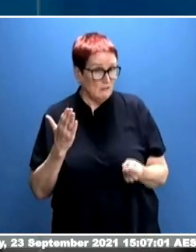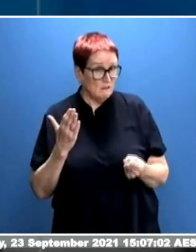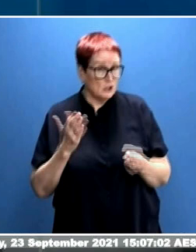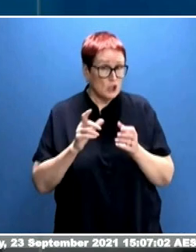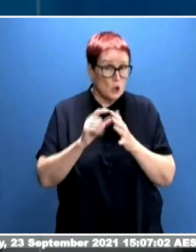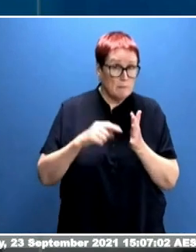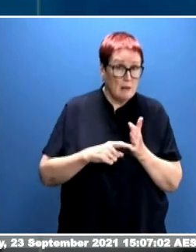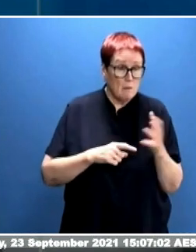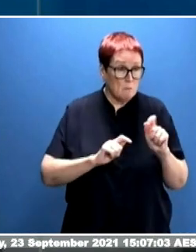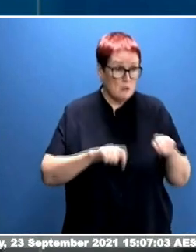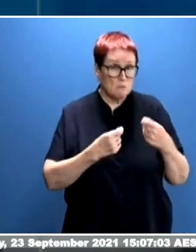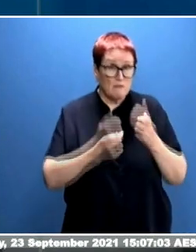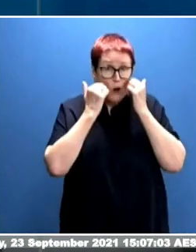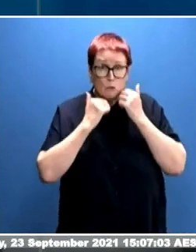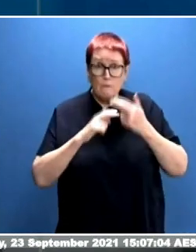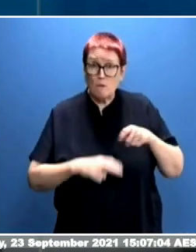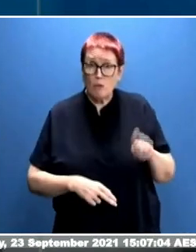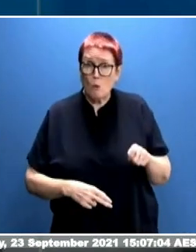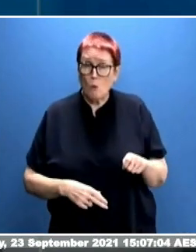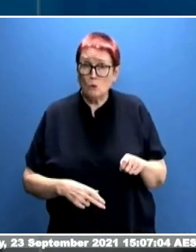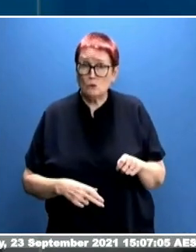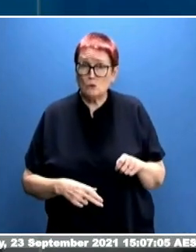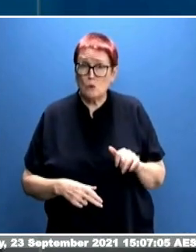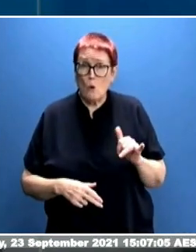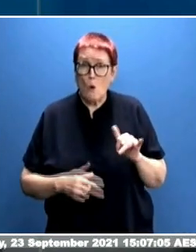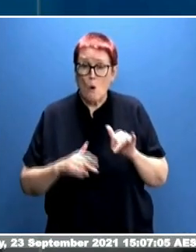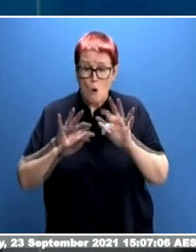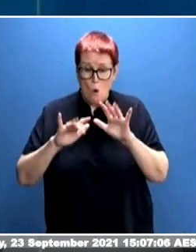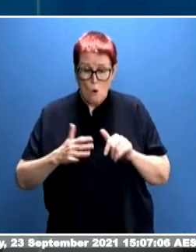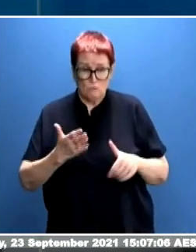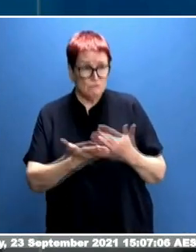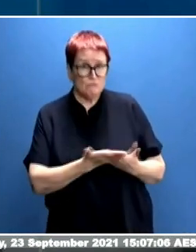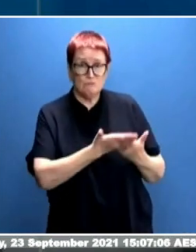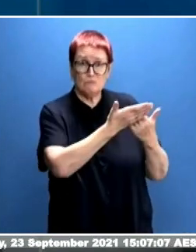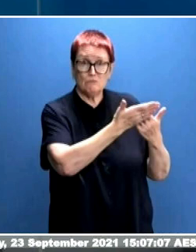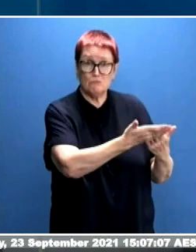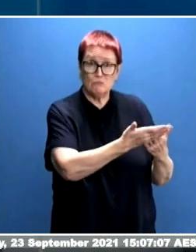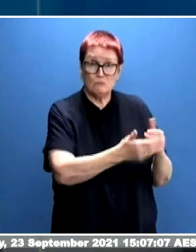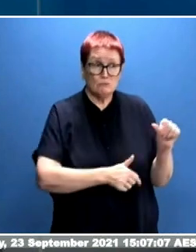or to make a submission that it should be accepted that they meet that criteria?